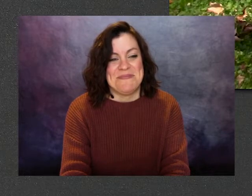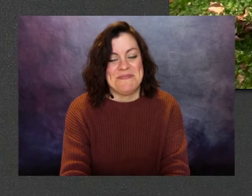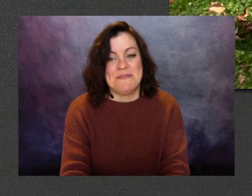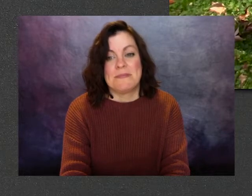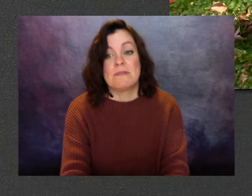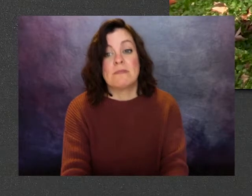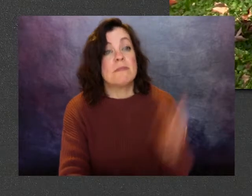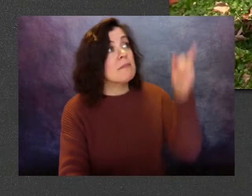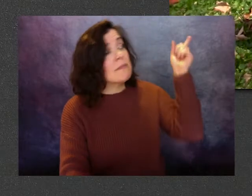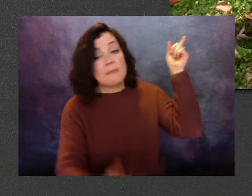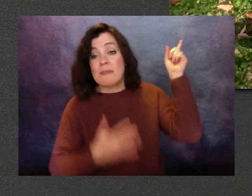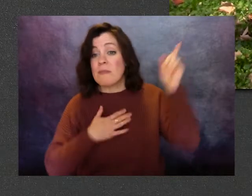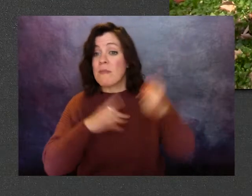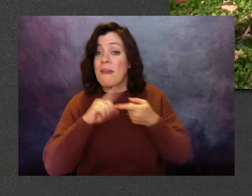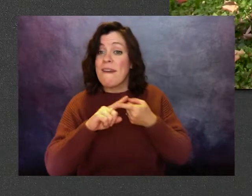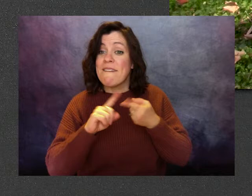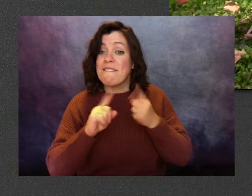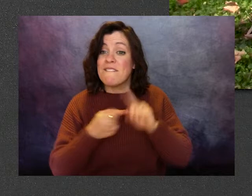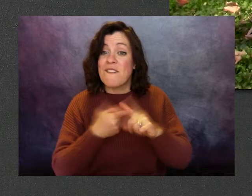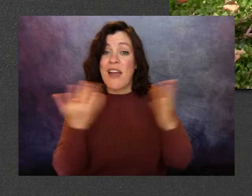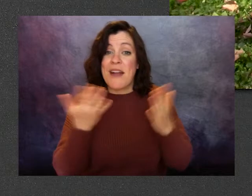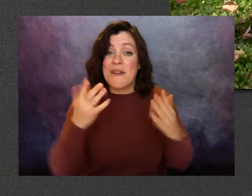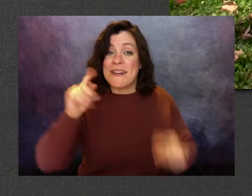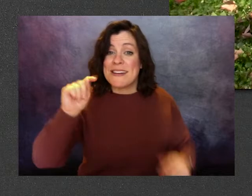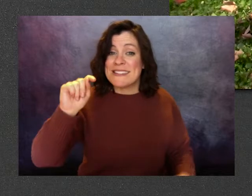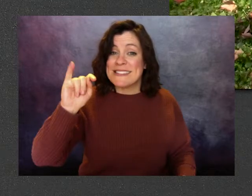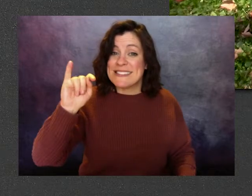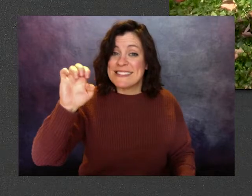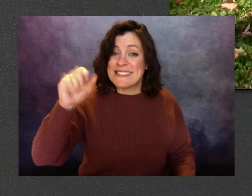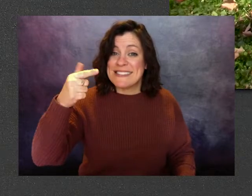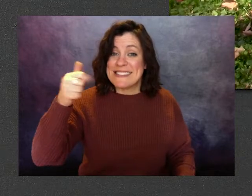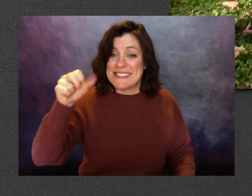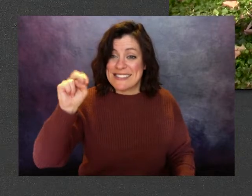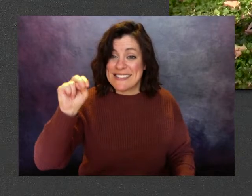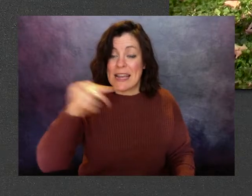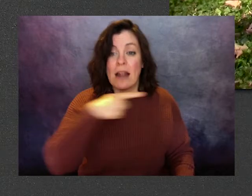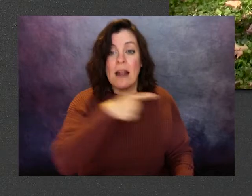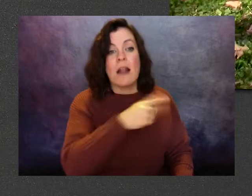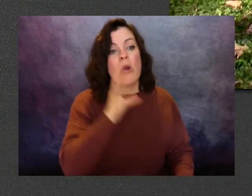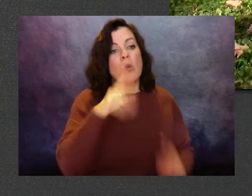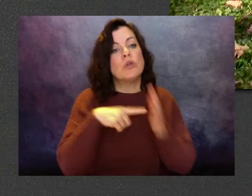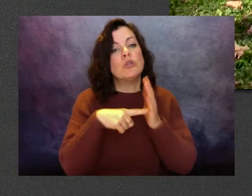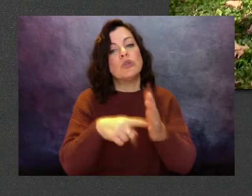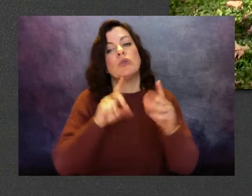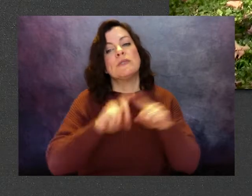My little friend, Tigan, is going to teach us some yoga poses. Some pet yoga poses.